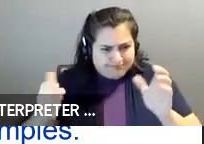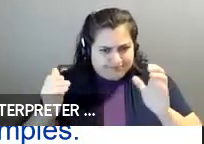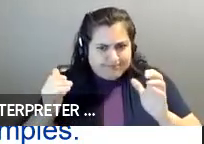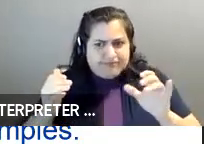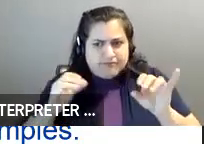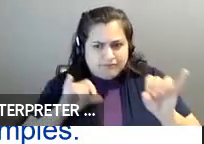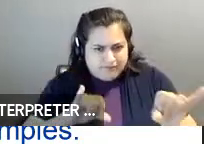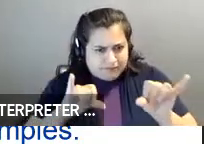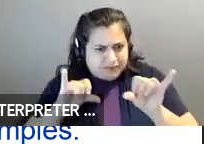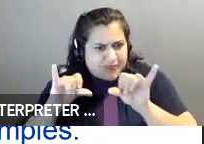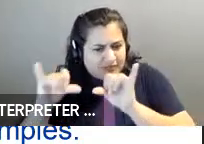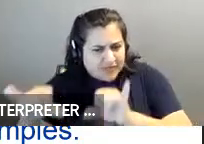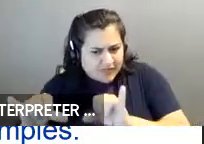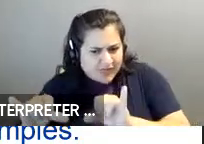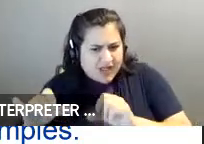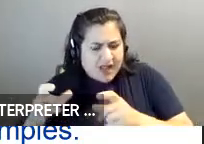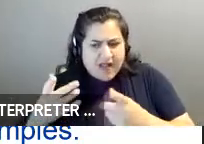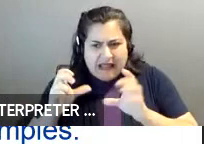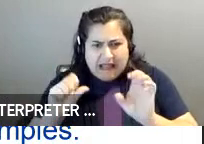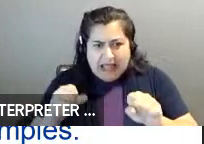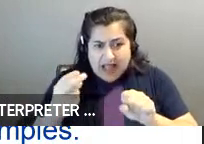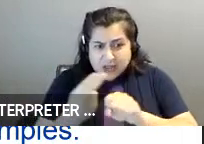to match our target percentages.